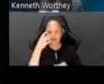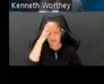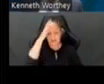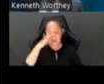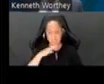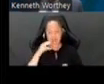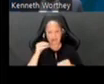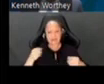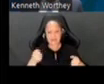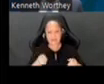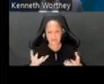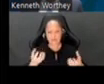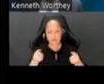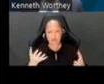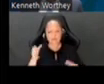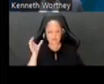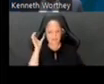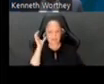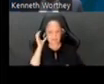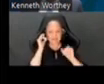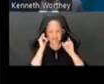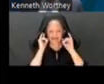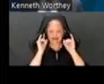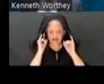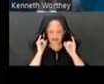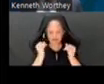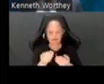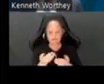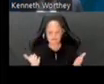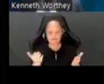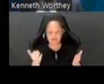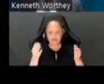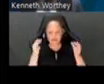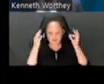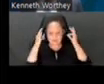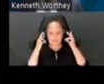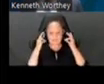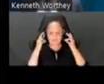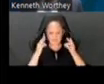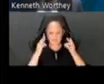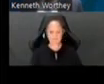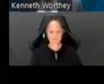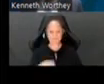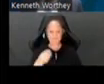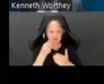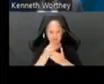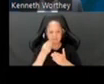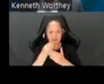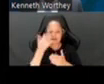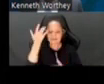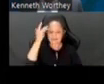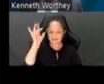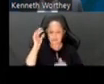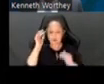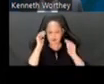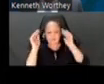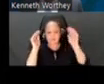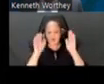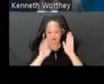instructional materials with the headphones. Money Smart for adults was developed for adolescents